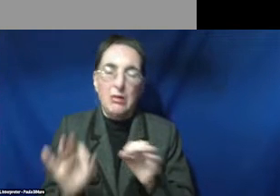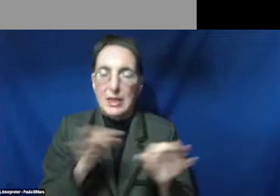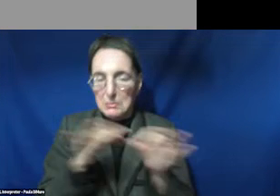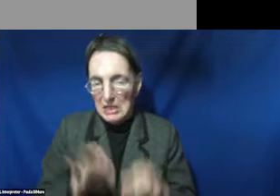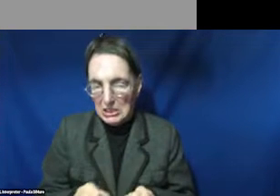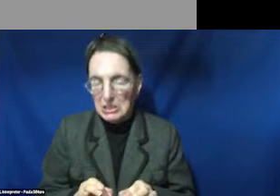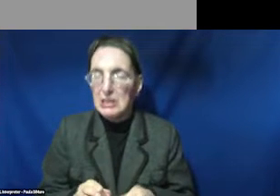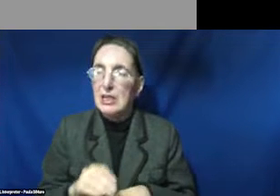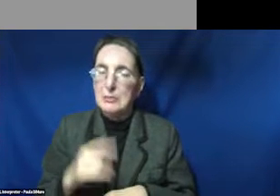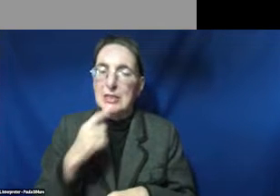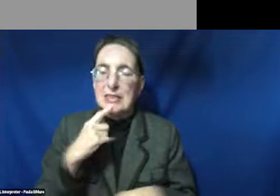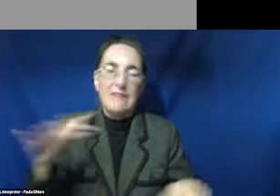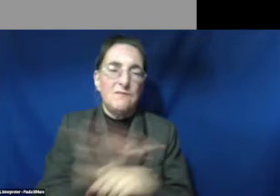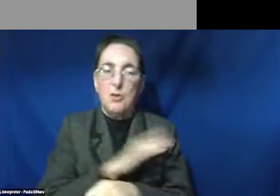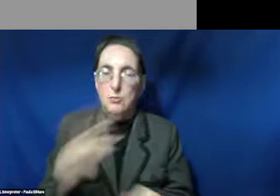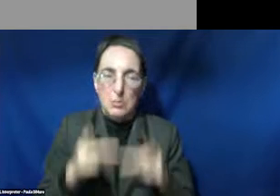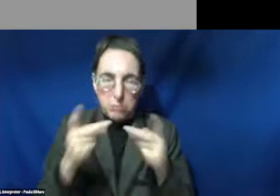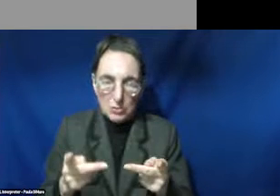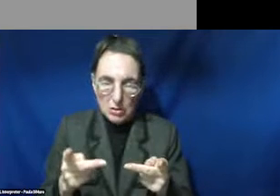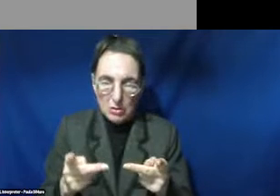And you may or may not be presented with this modal.